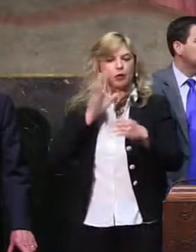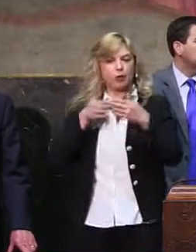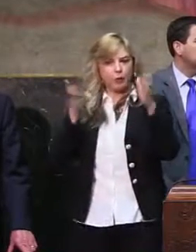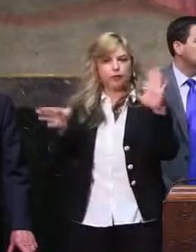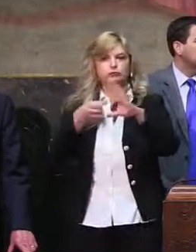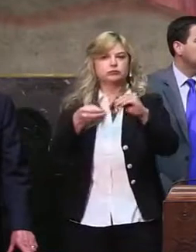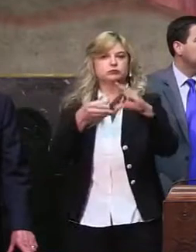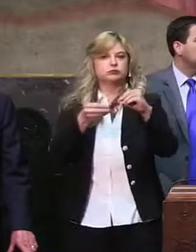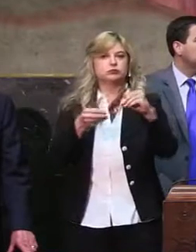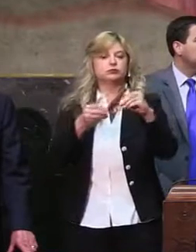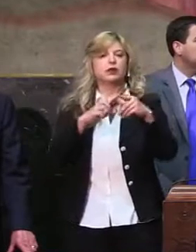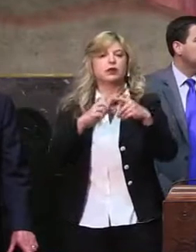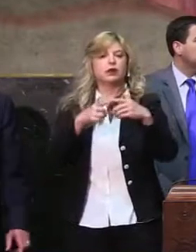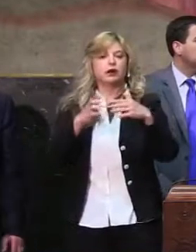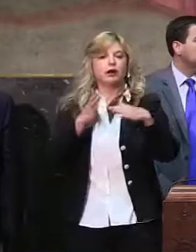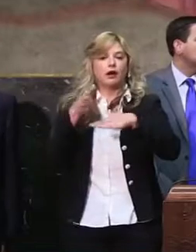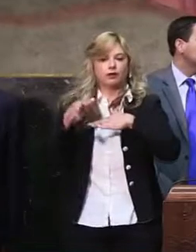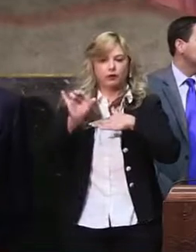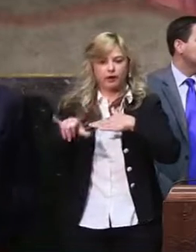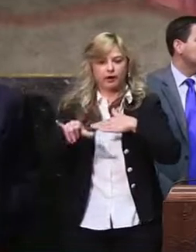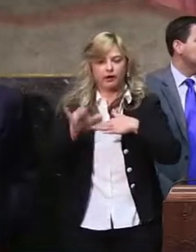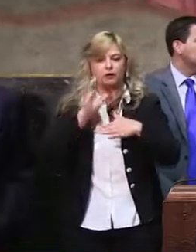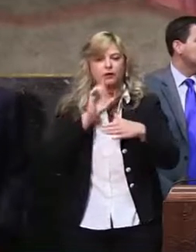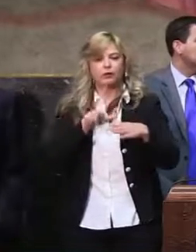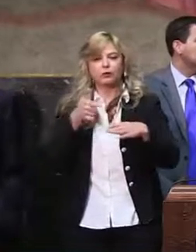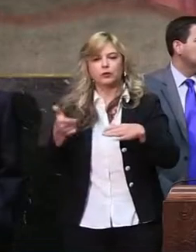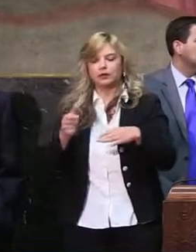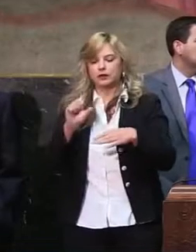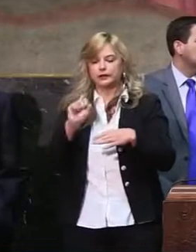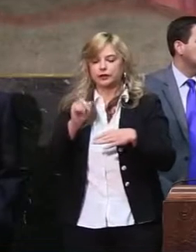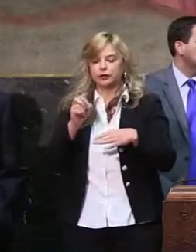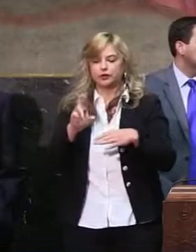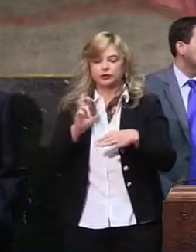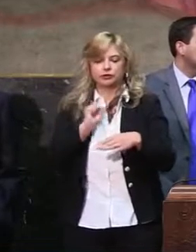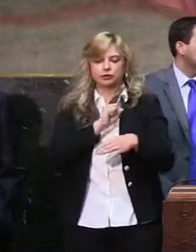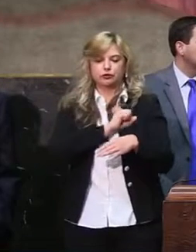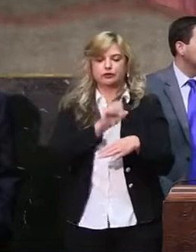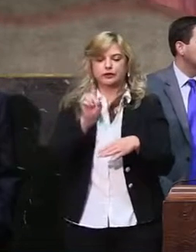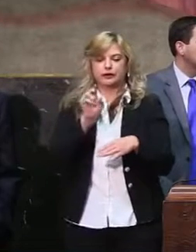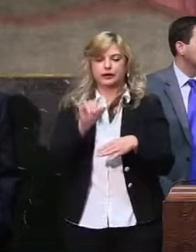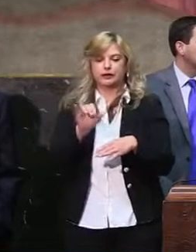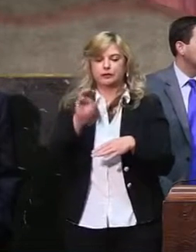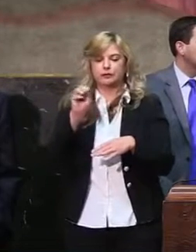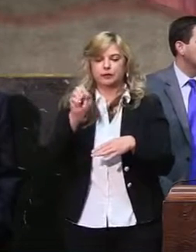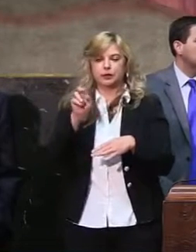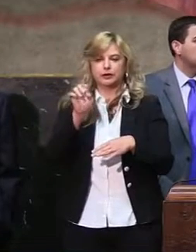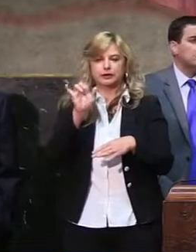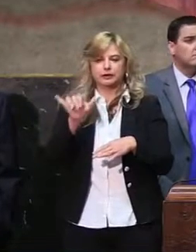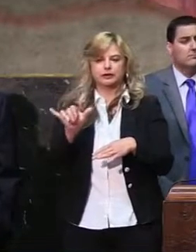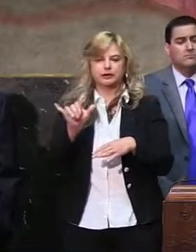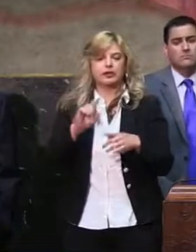we're going I'll be followed by Senator Daniel martini and we'll have secretary Jim hood law from the Department of